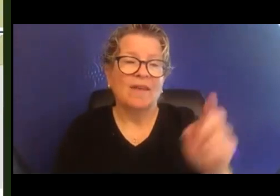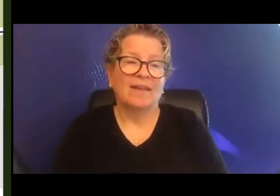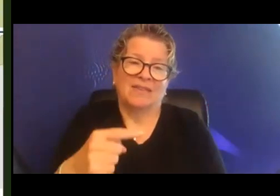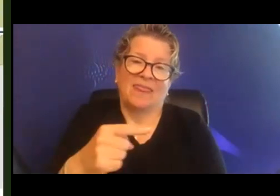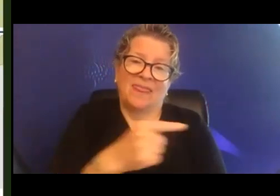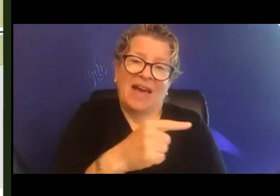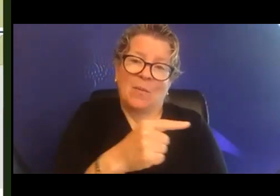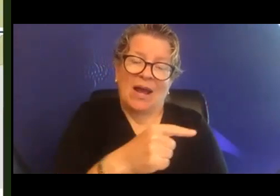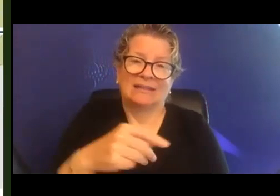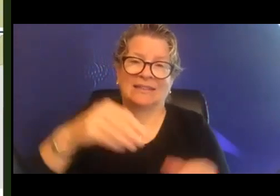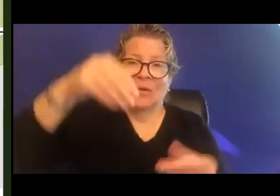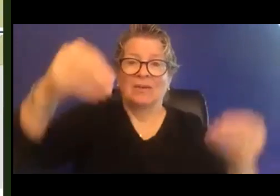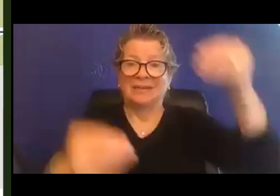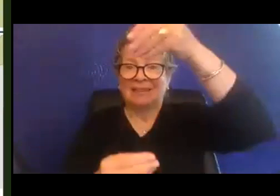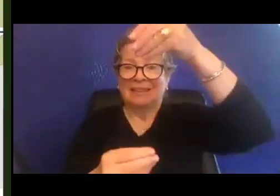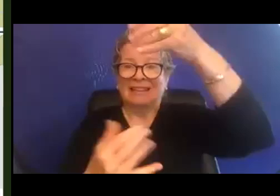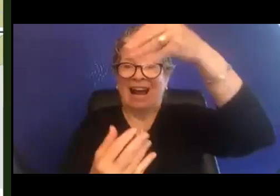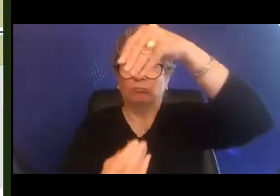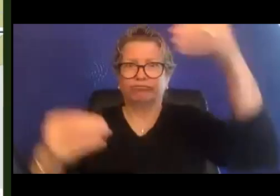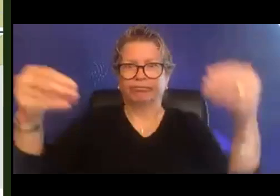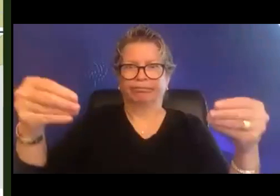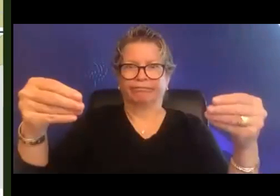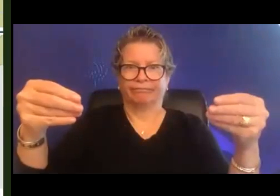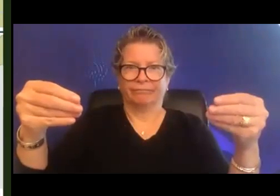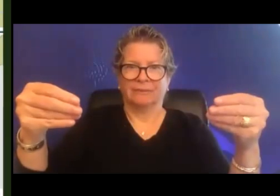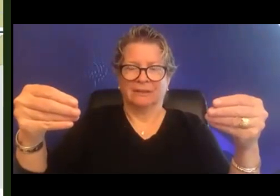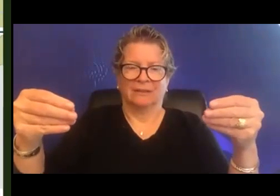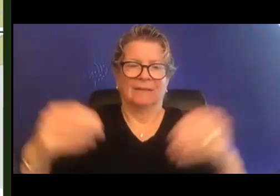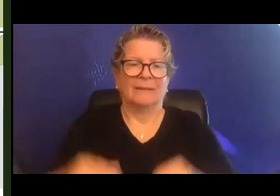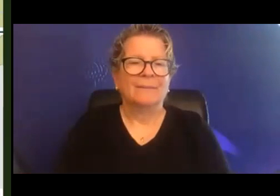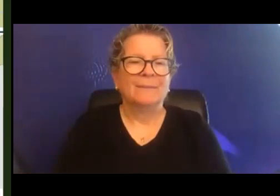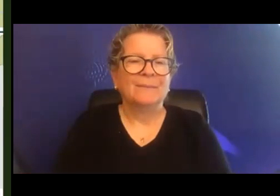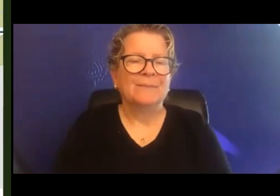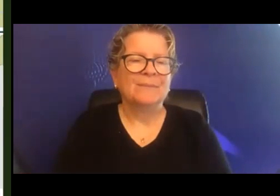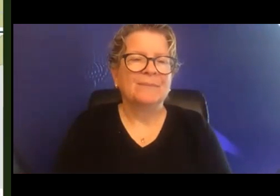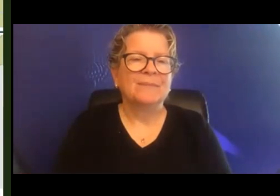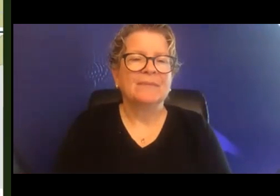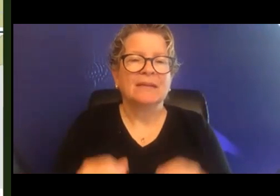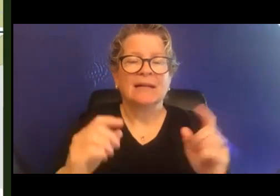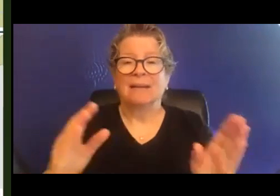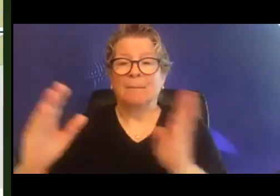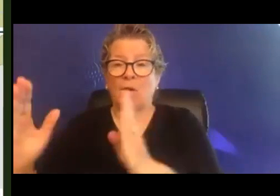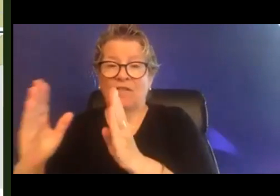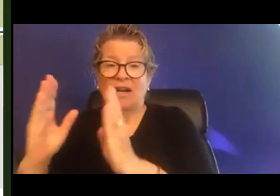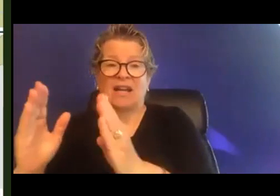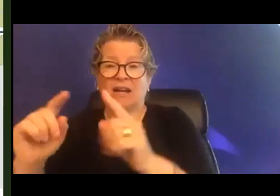So it's rotated many degrees from the other one. This is the south work area.